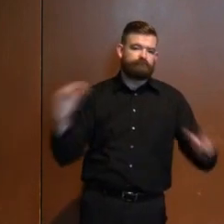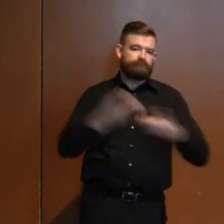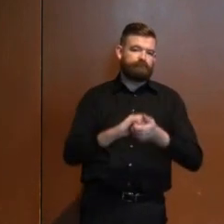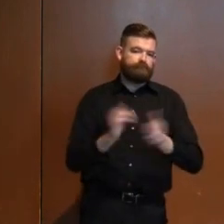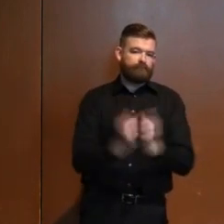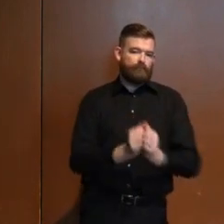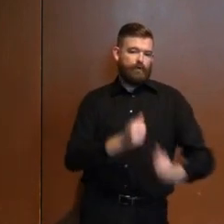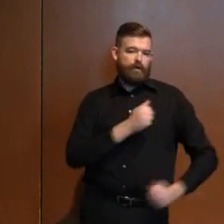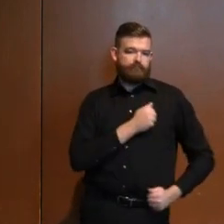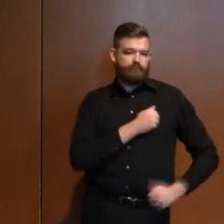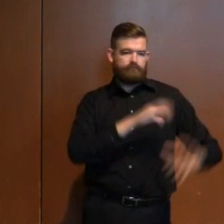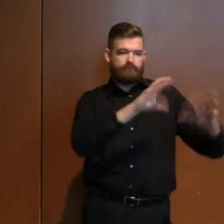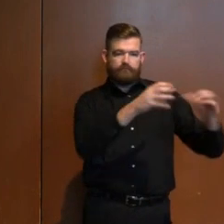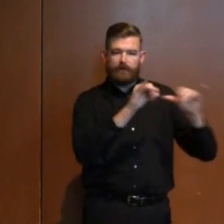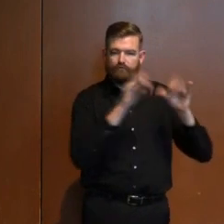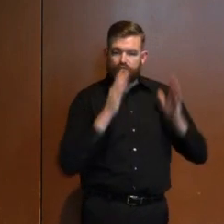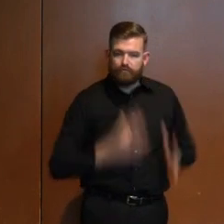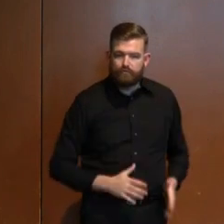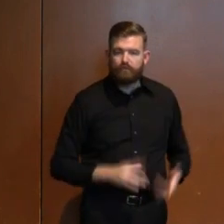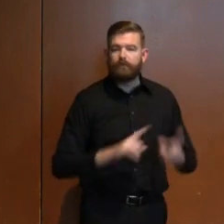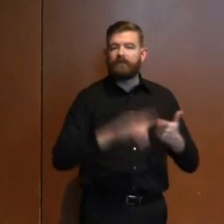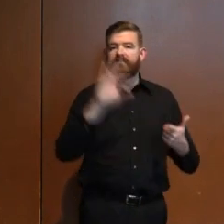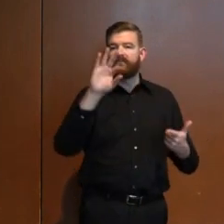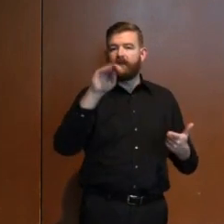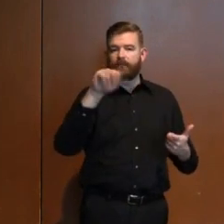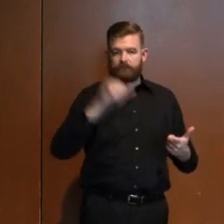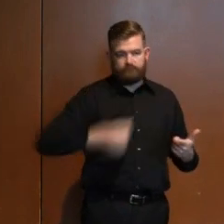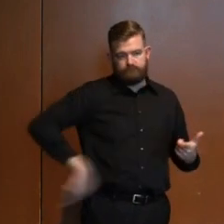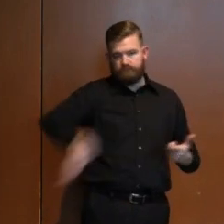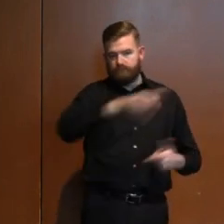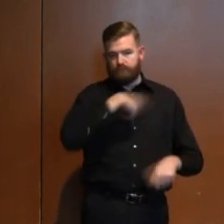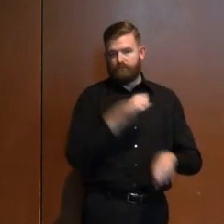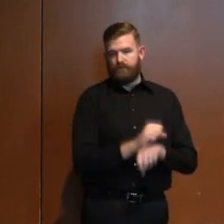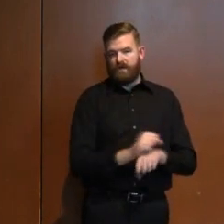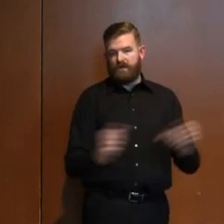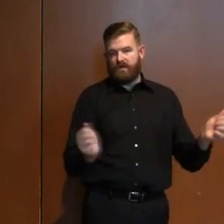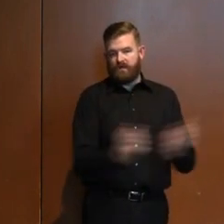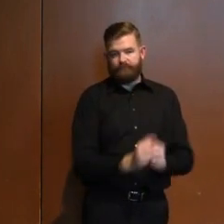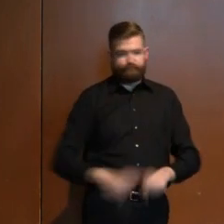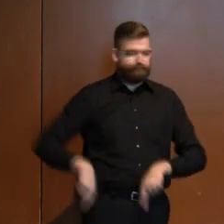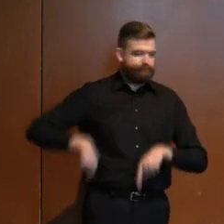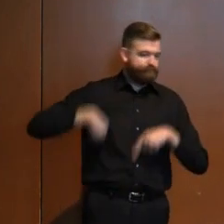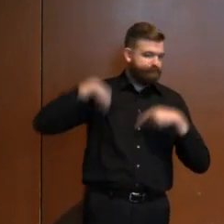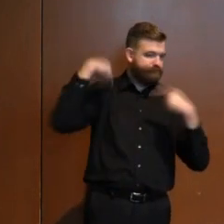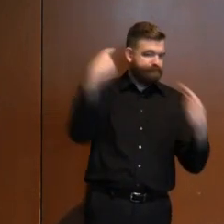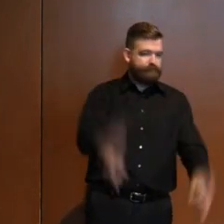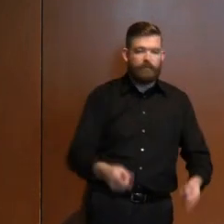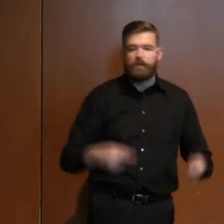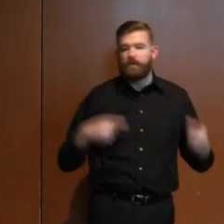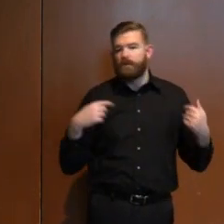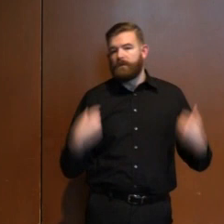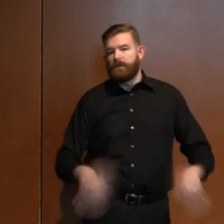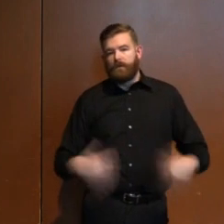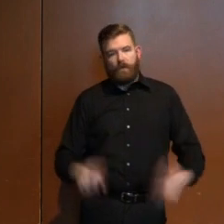THANK YOU, GOVERNOR. IN REGARD TO OUR DECADES OF PARTNERSHIP WITH THE ARM CORP. OF ENGINEERS AND FEMA YOU CAN'T